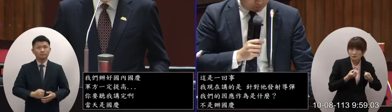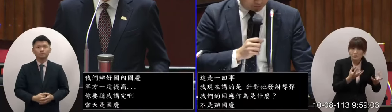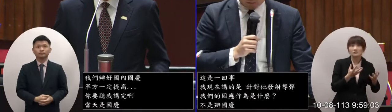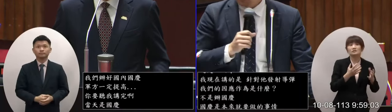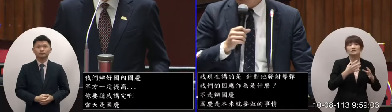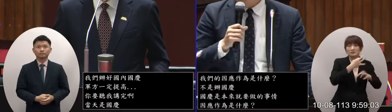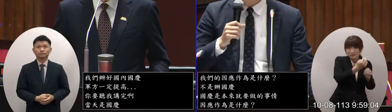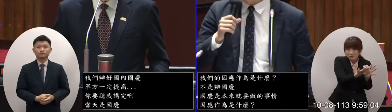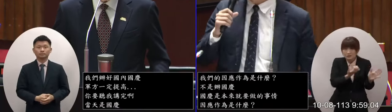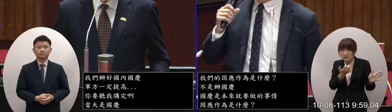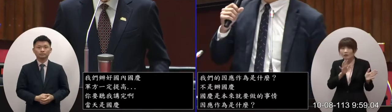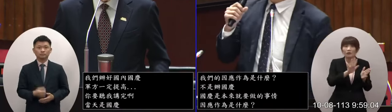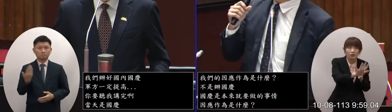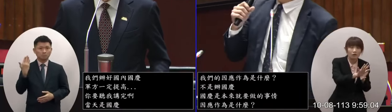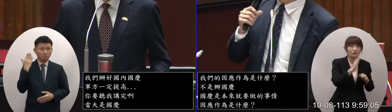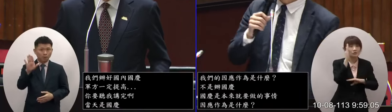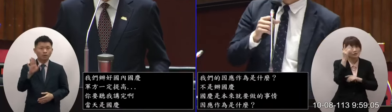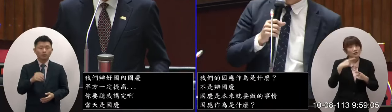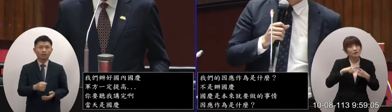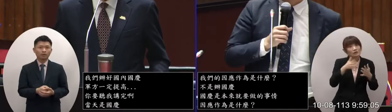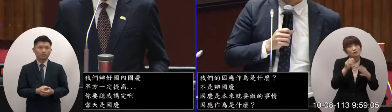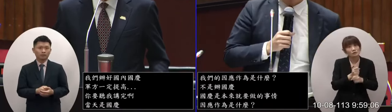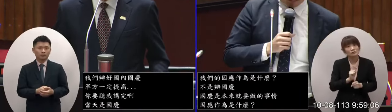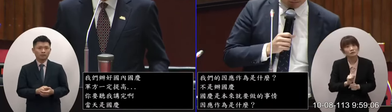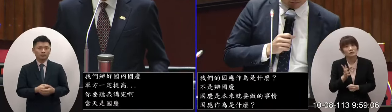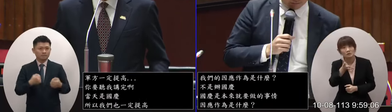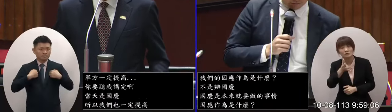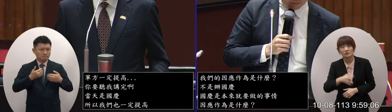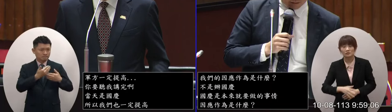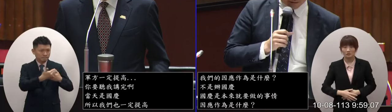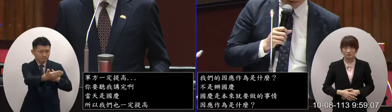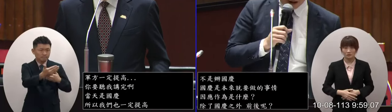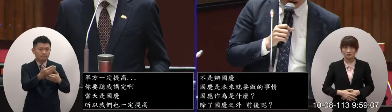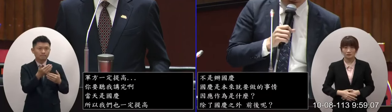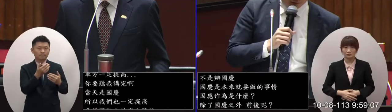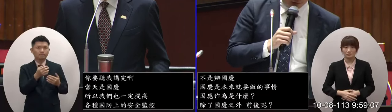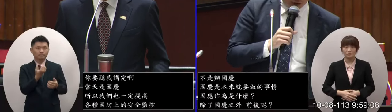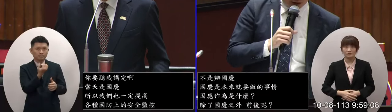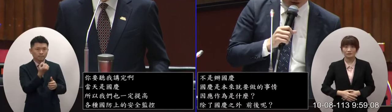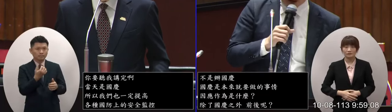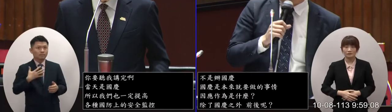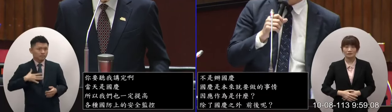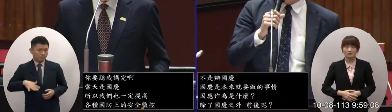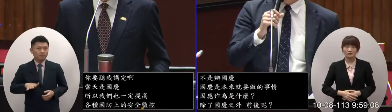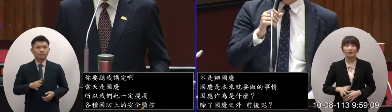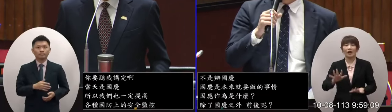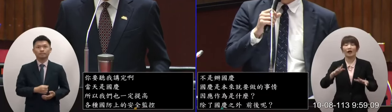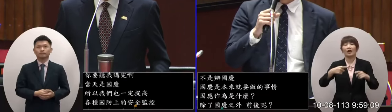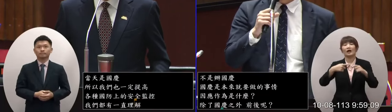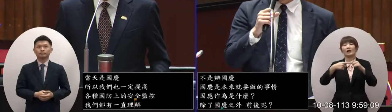all his drills before and after. But we don’t want it , so the dean first lets the local government know